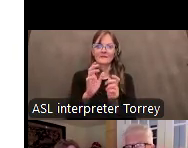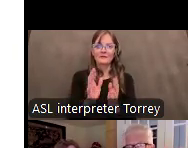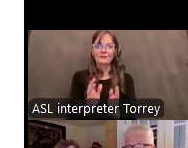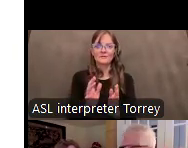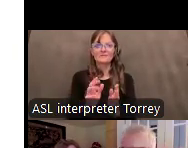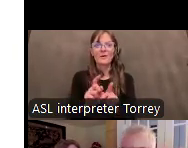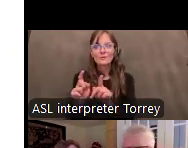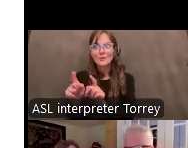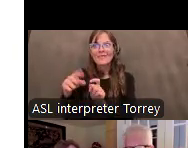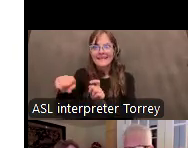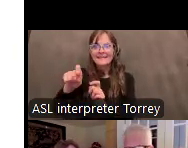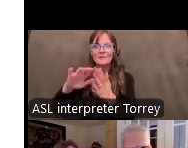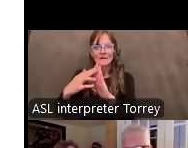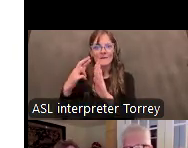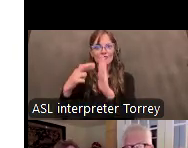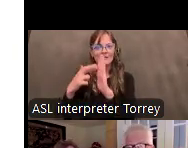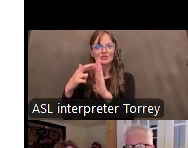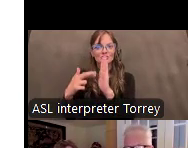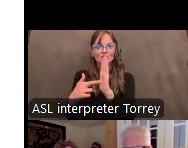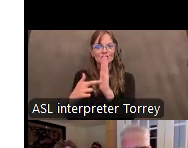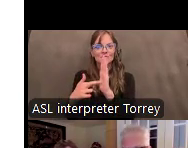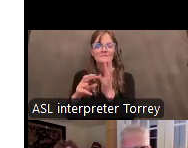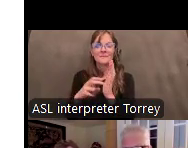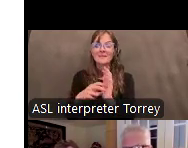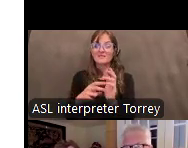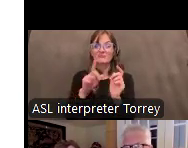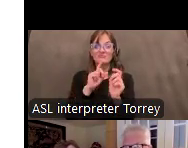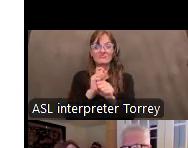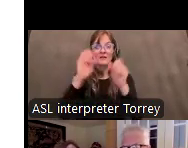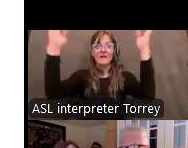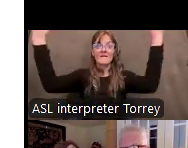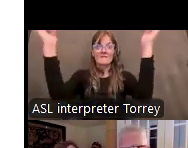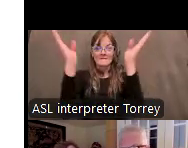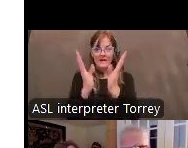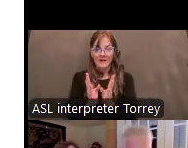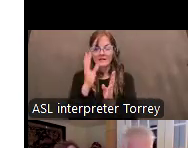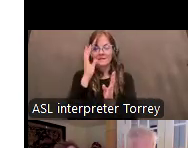where we get a lot of people's attention, we get people to go to the website and then people register.